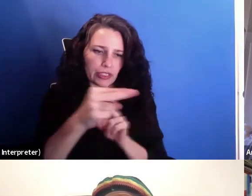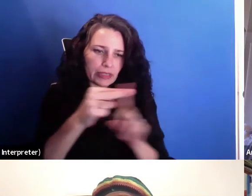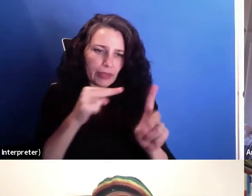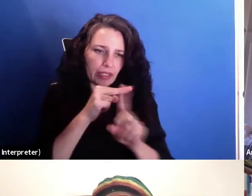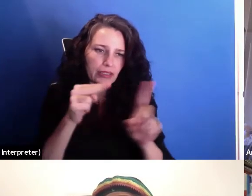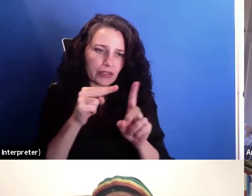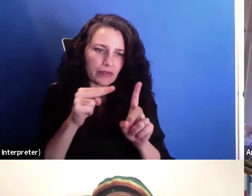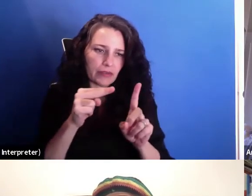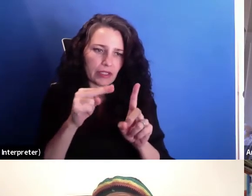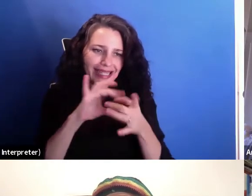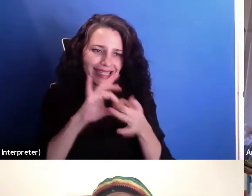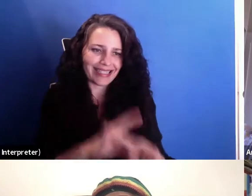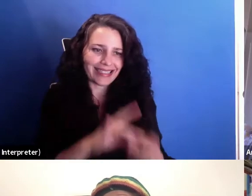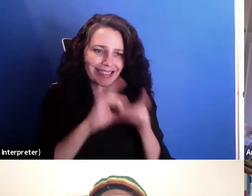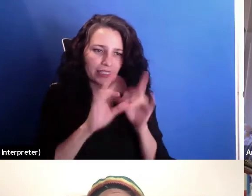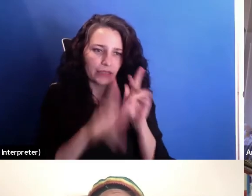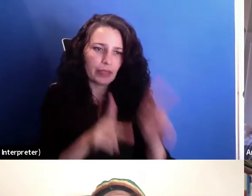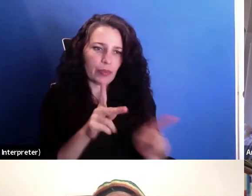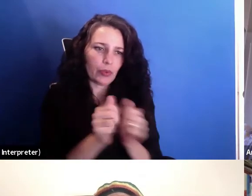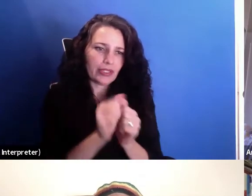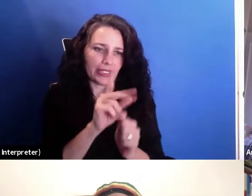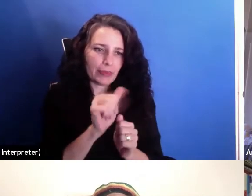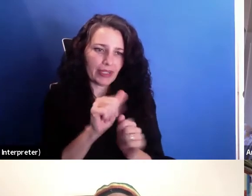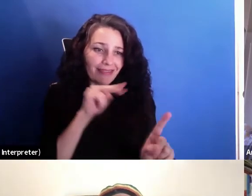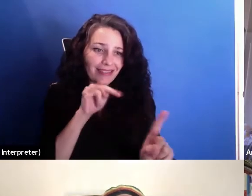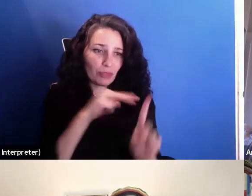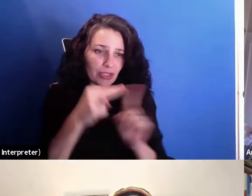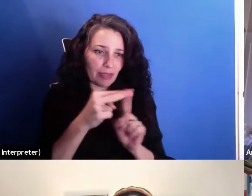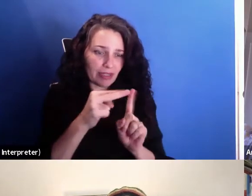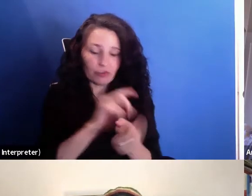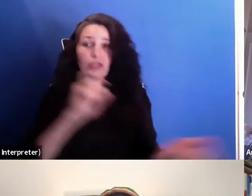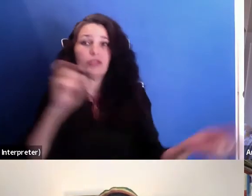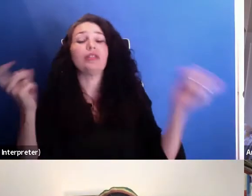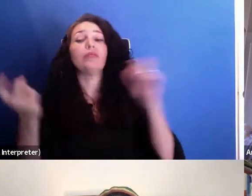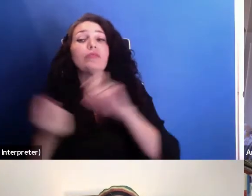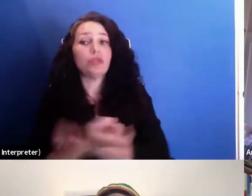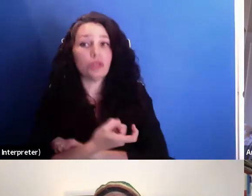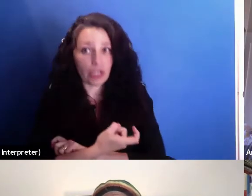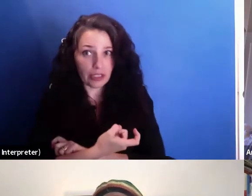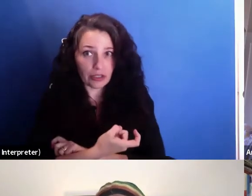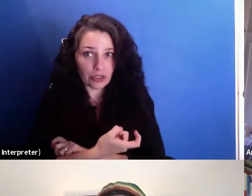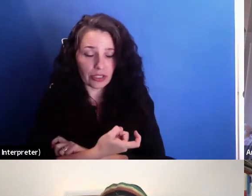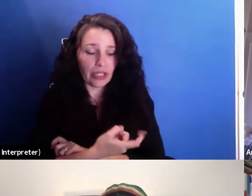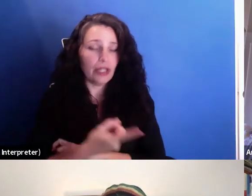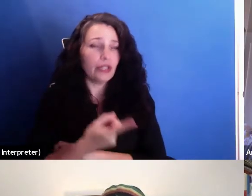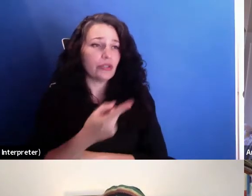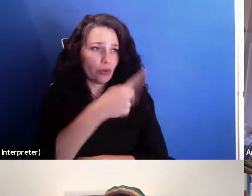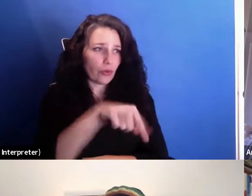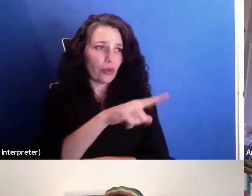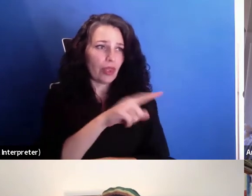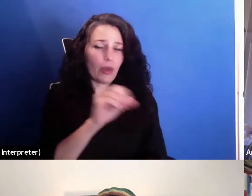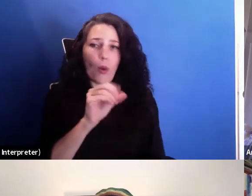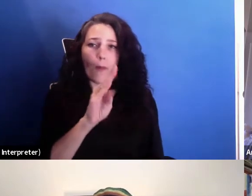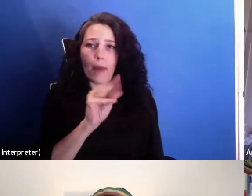as well as educate people about the story. So yeah they came on board, they were active executive producers.